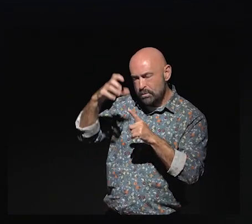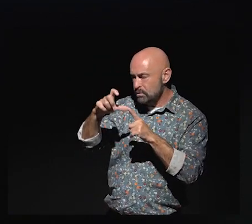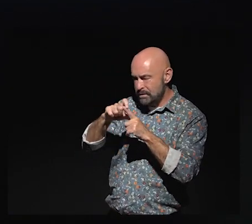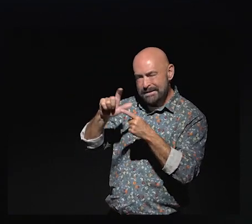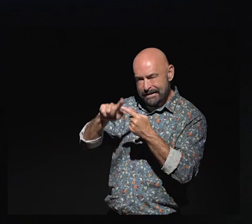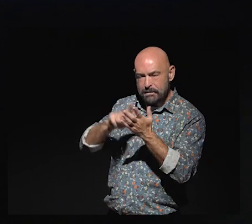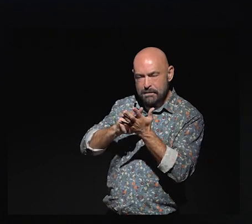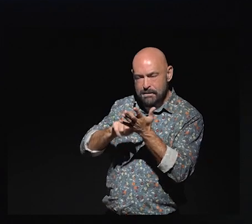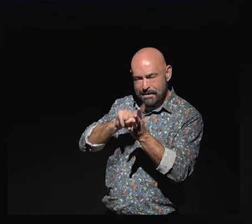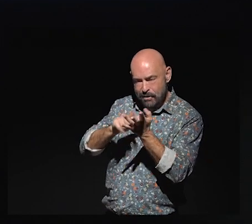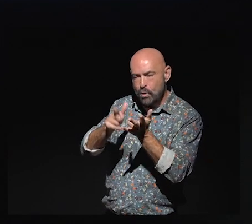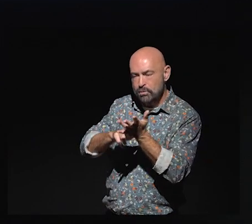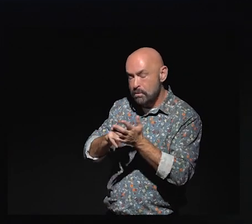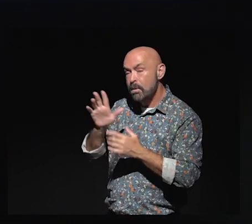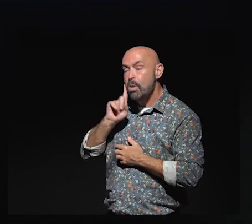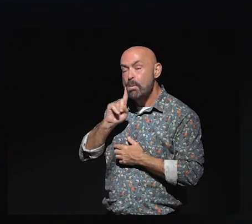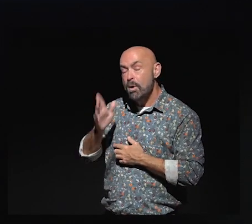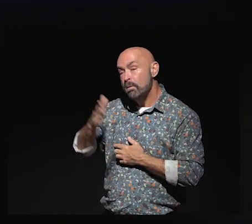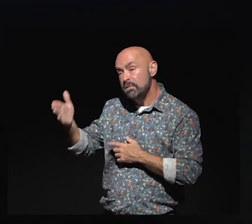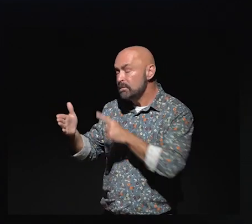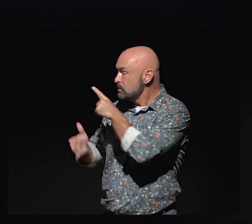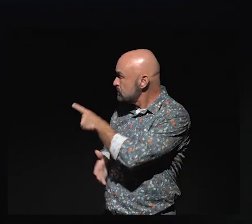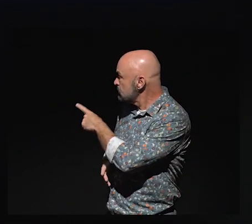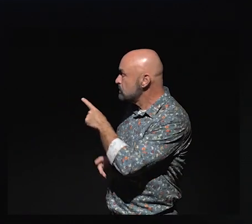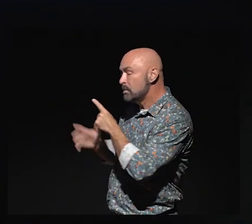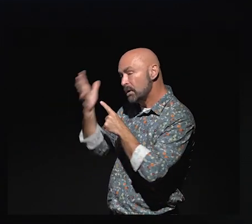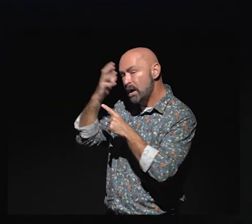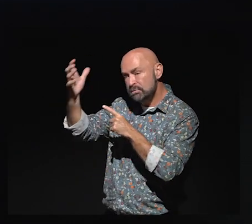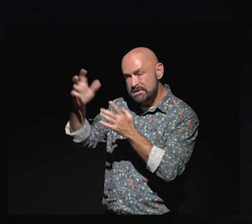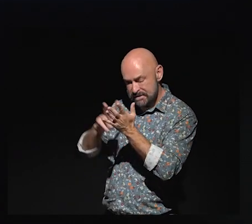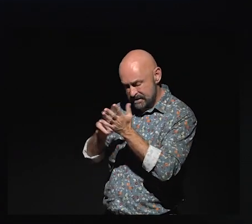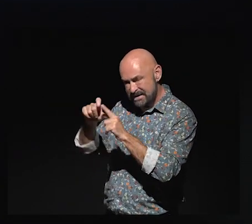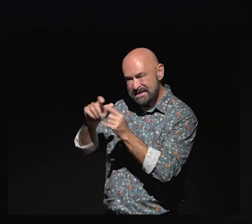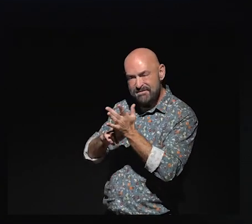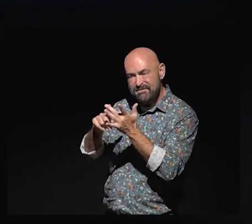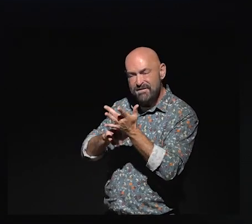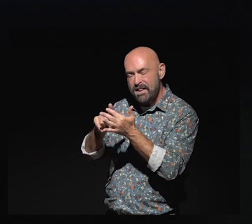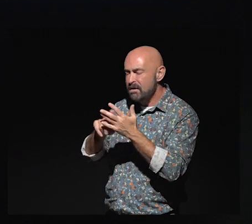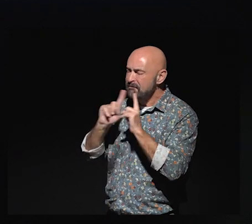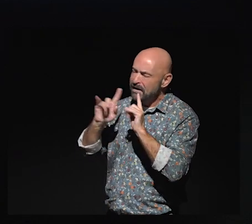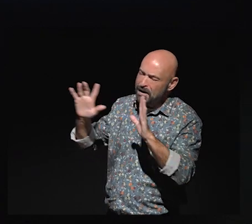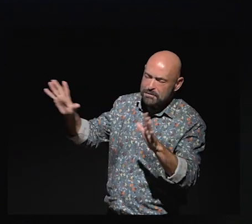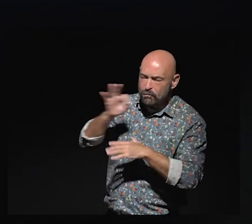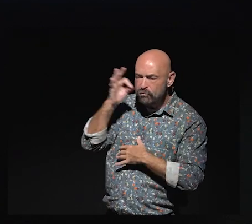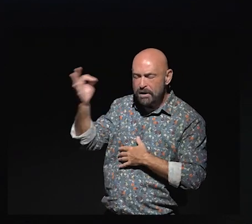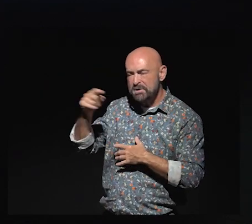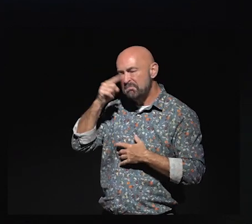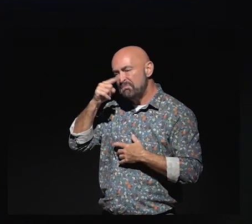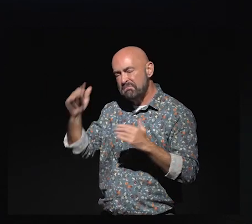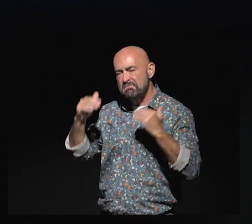When the woman on the right, the Comtesse d'Haussonville, a great, great French aristocrat, visits with her husband,